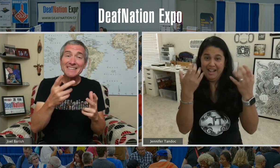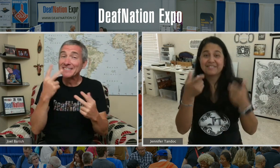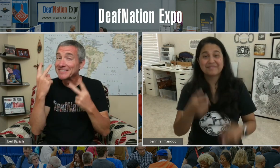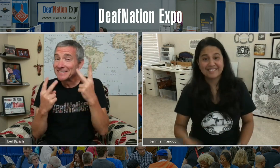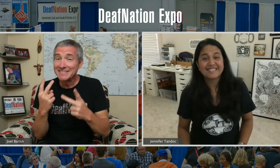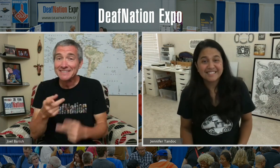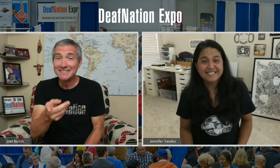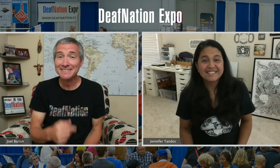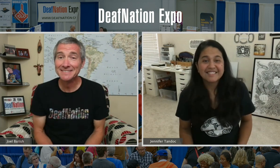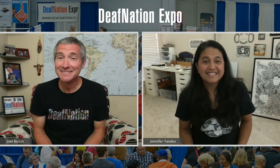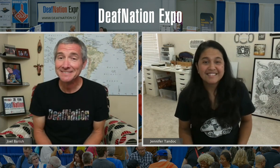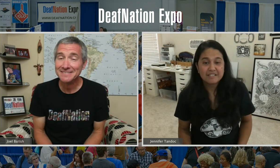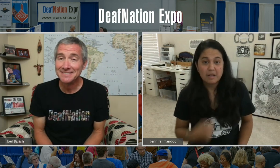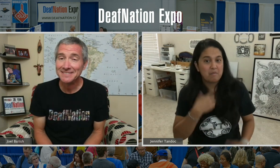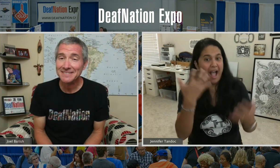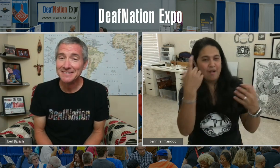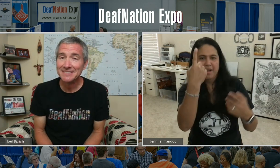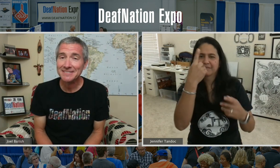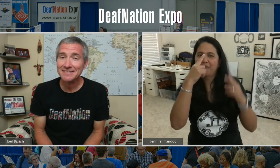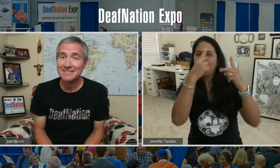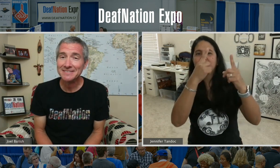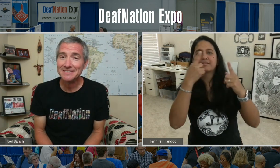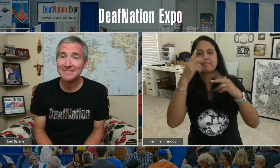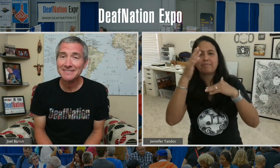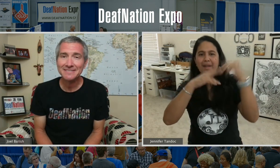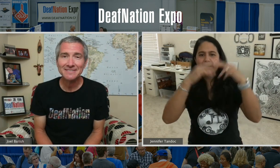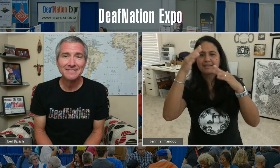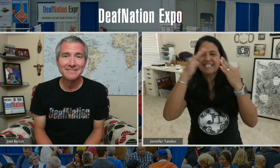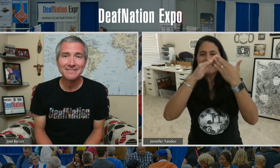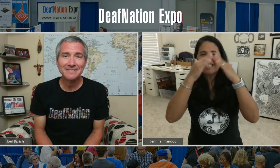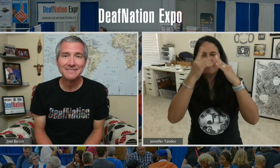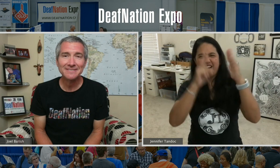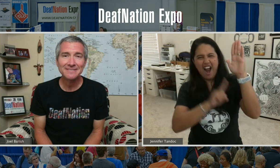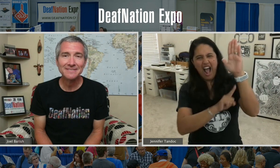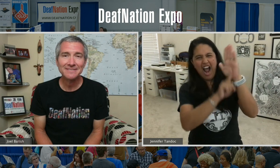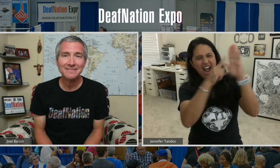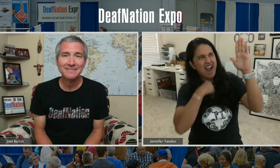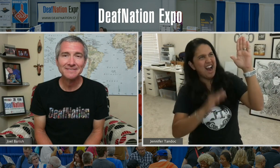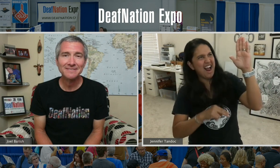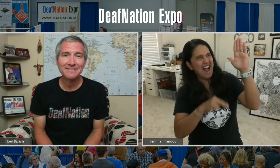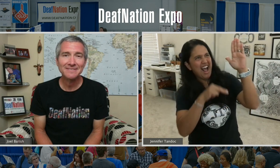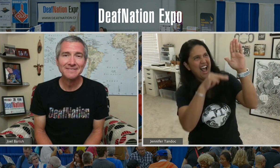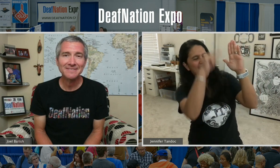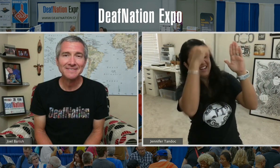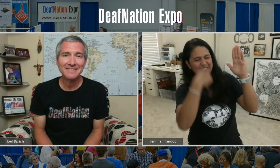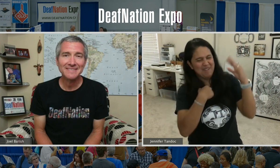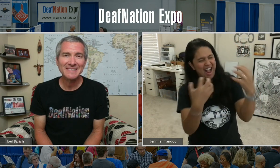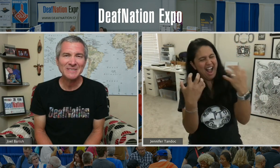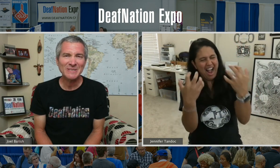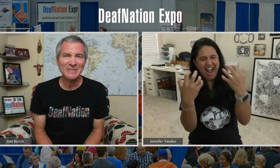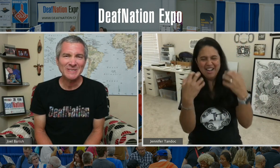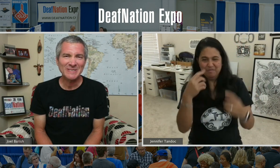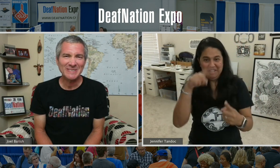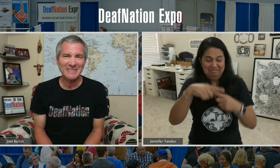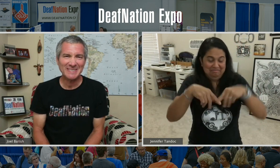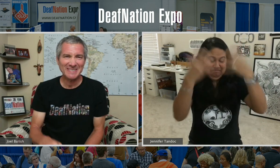I want… One goal is to create art on a tall city building.